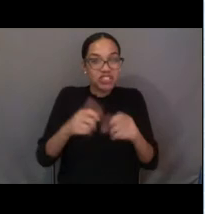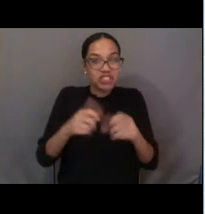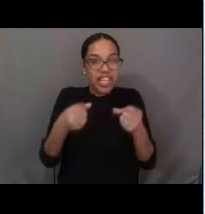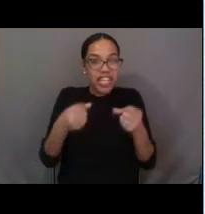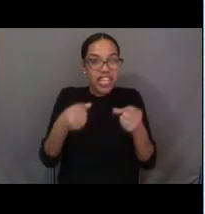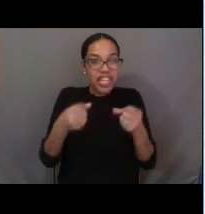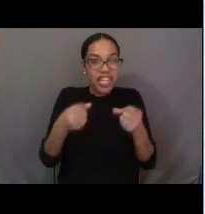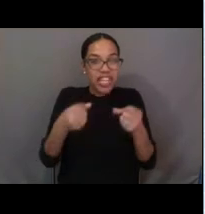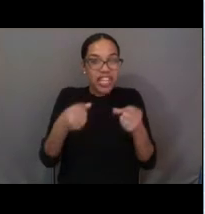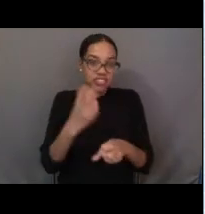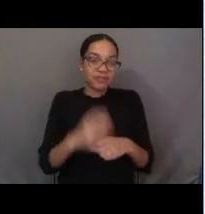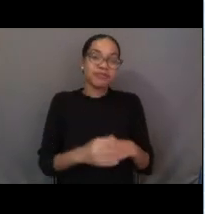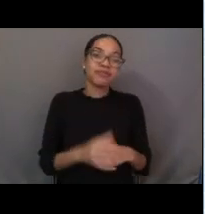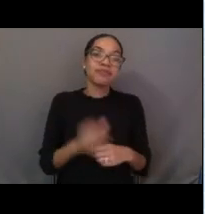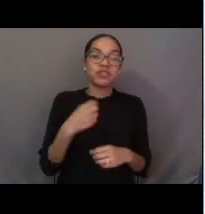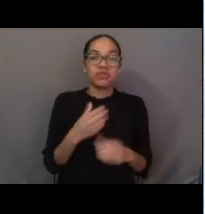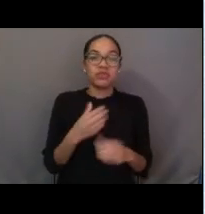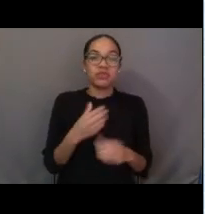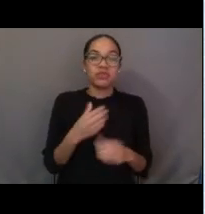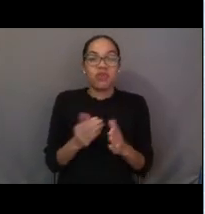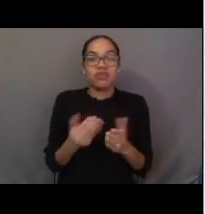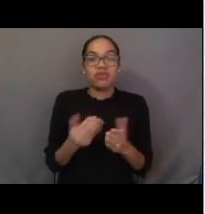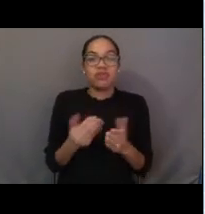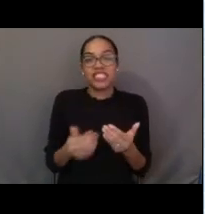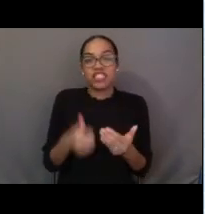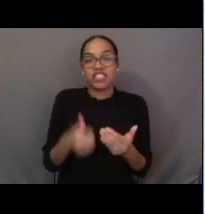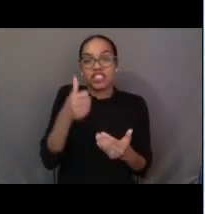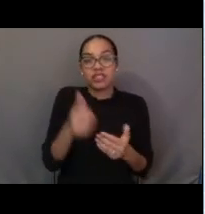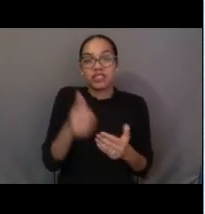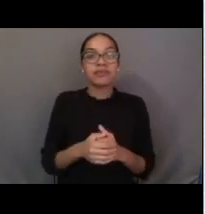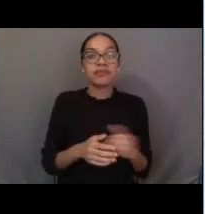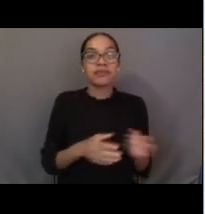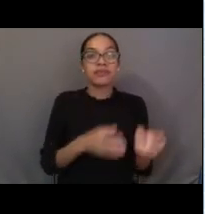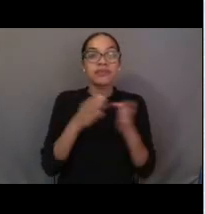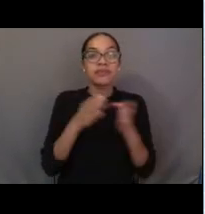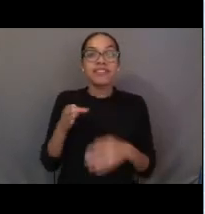So crabs eat them, fish with strong jaws can bite through an oyster.